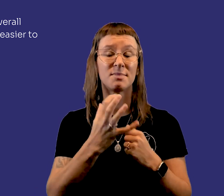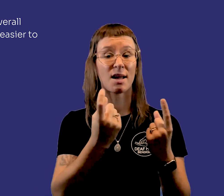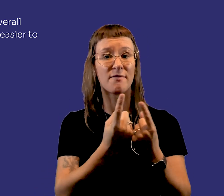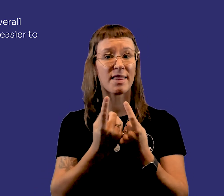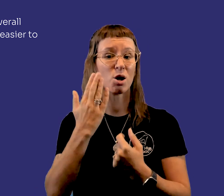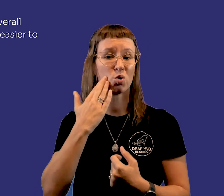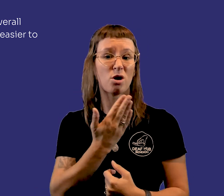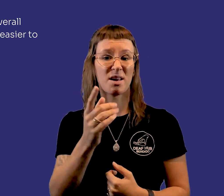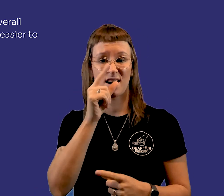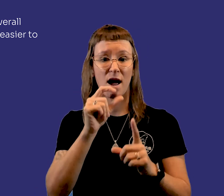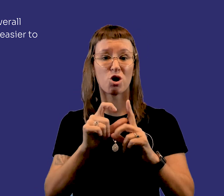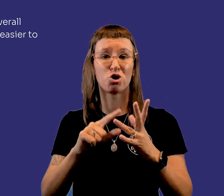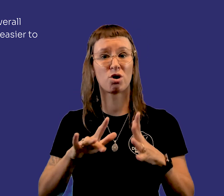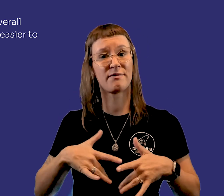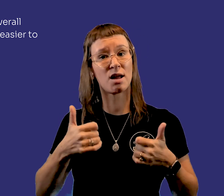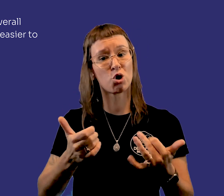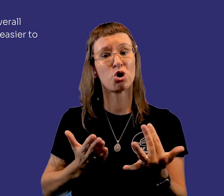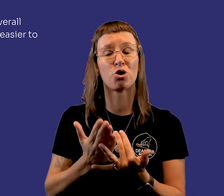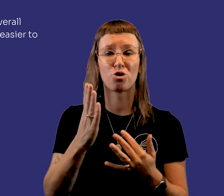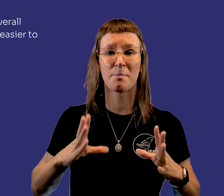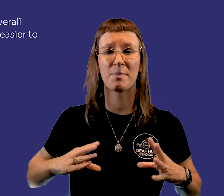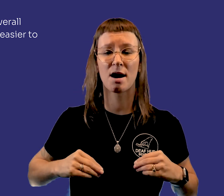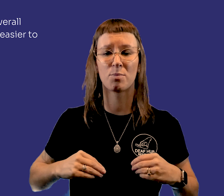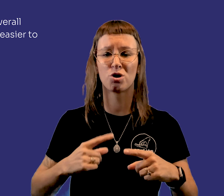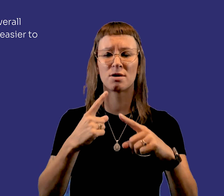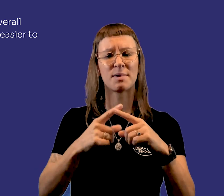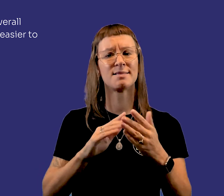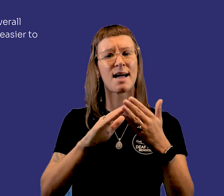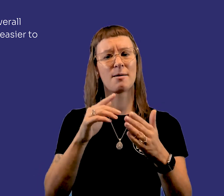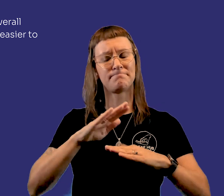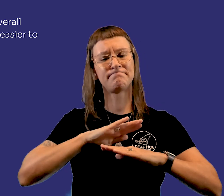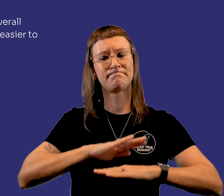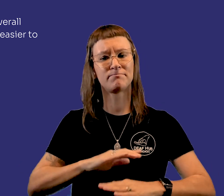Some things a woman can do to feel good through menopause and make symptoms easier to tolerate include: